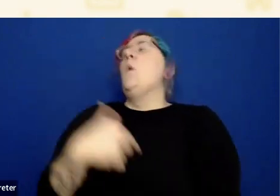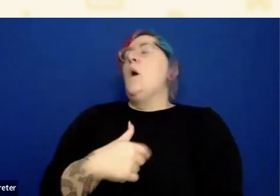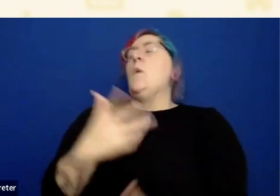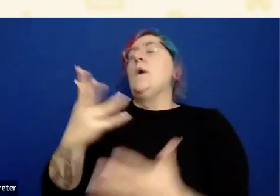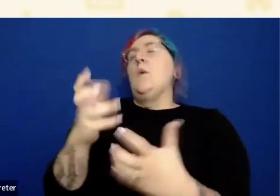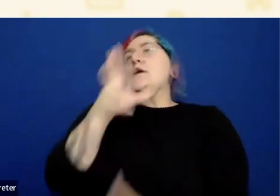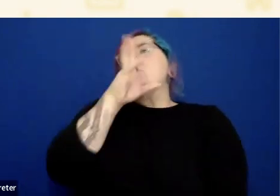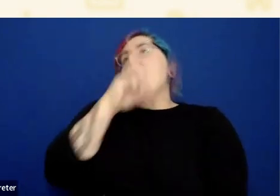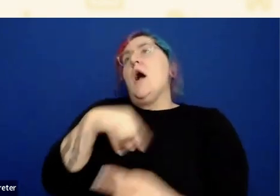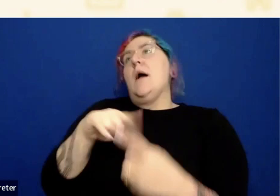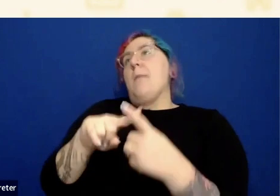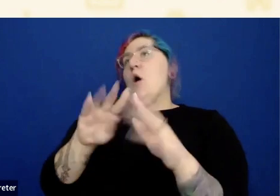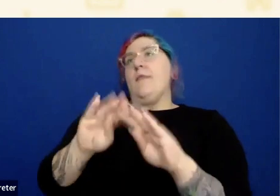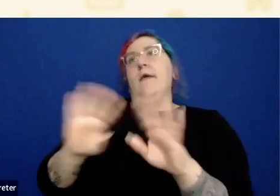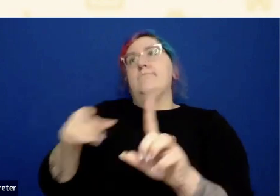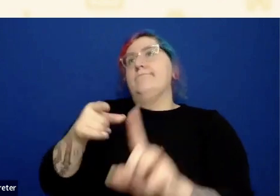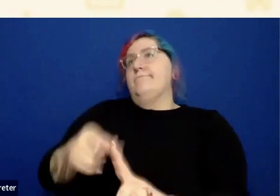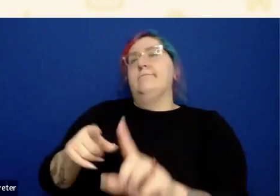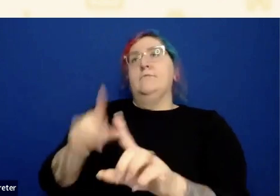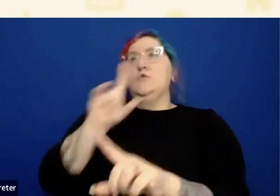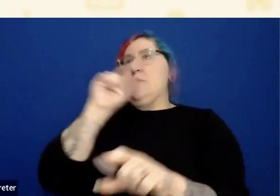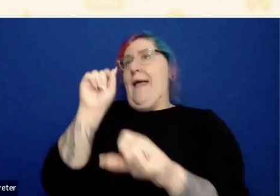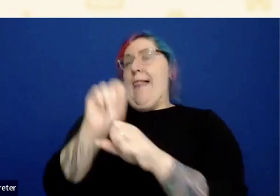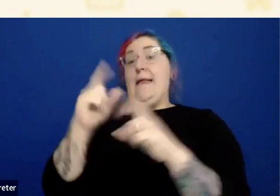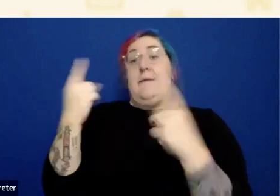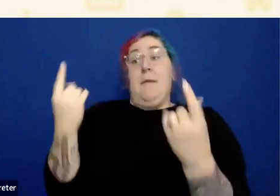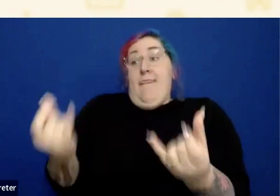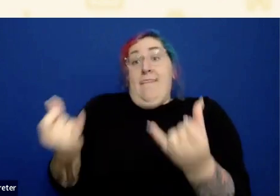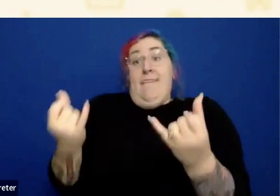in time, and it hasn't really changed that much over the years,